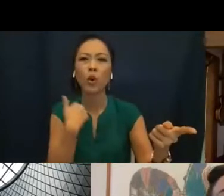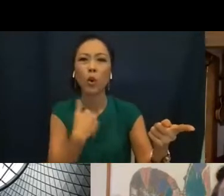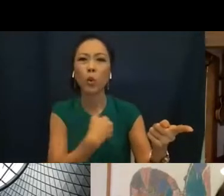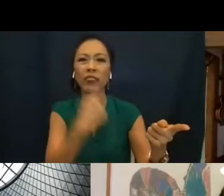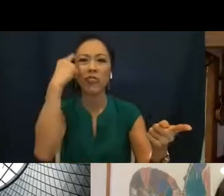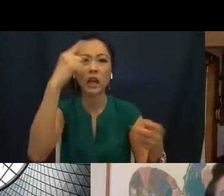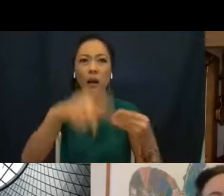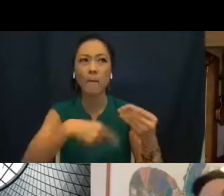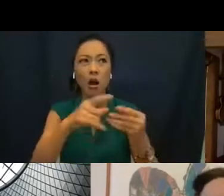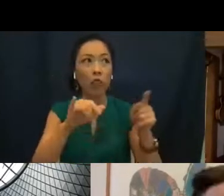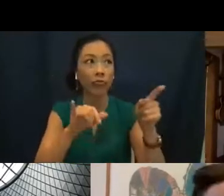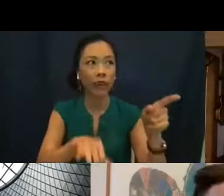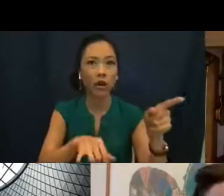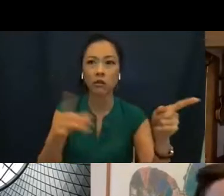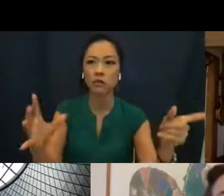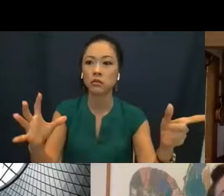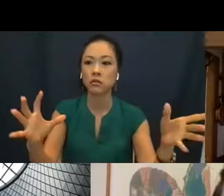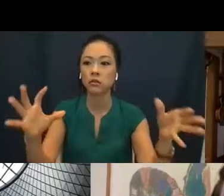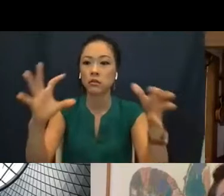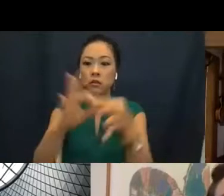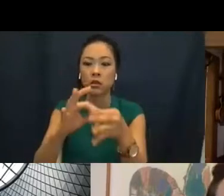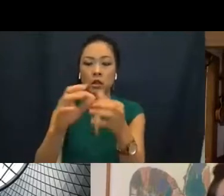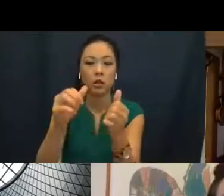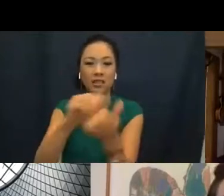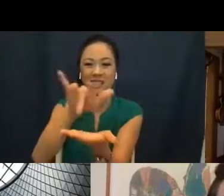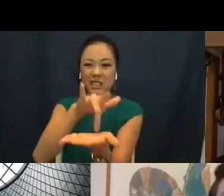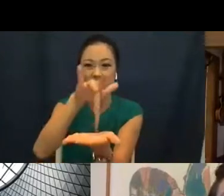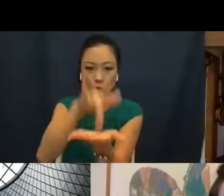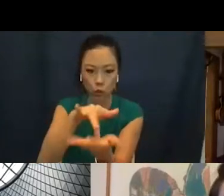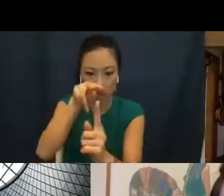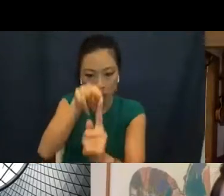we could go so much further back than, that right, so to introduce